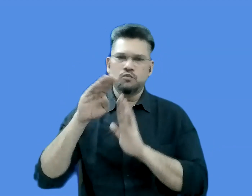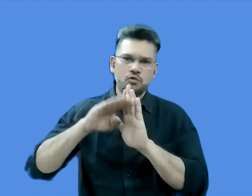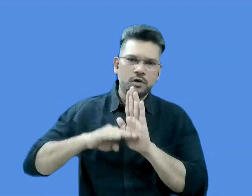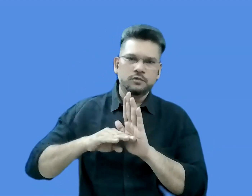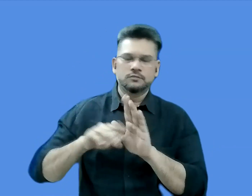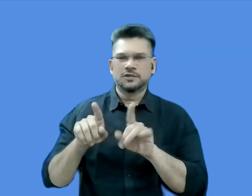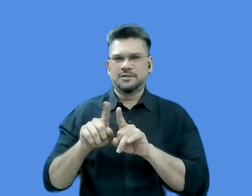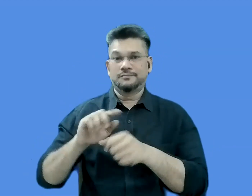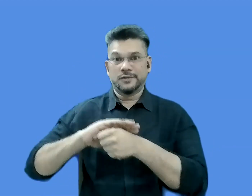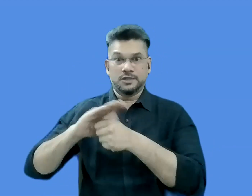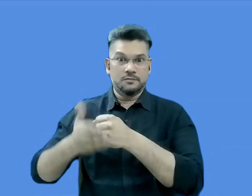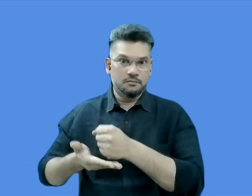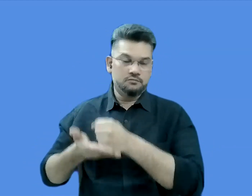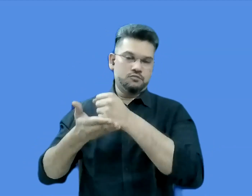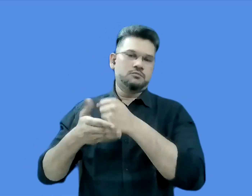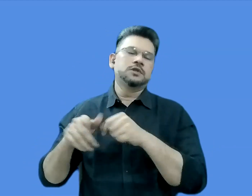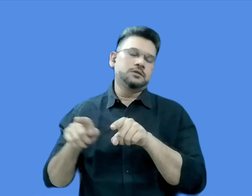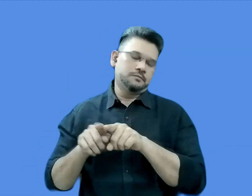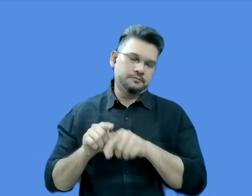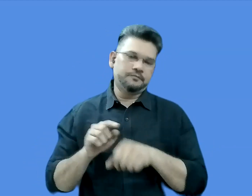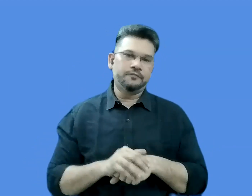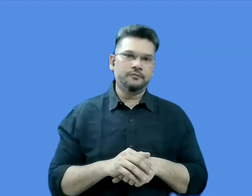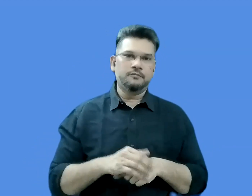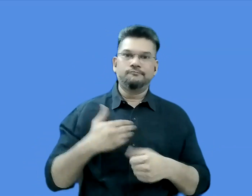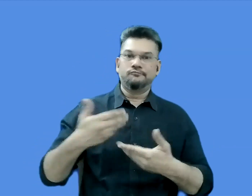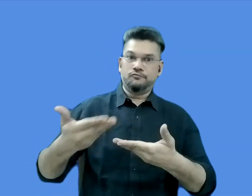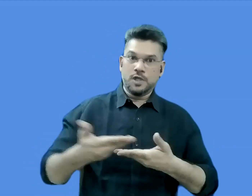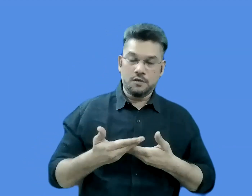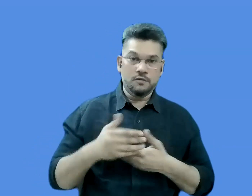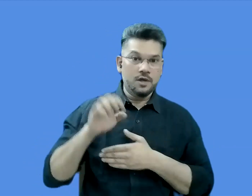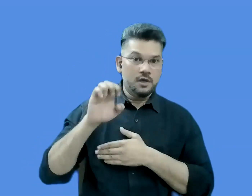experience with the world food program and CBM global. I'm